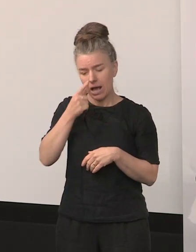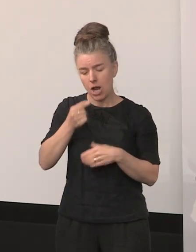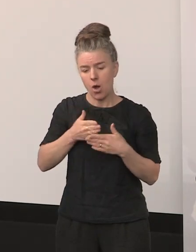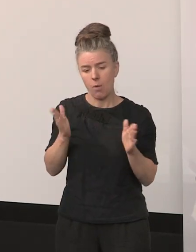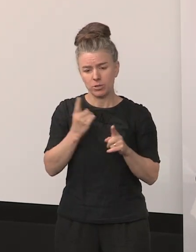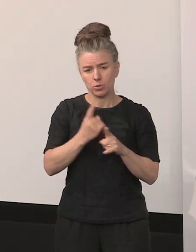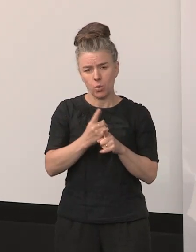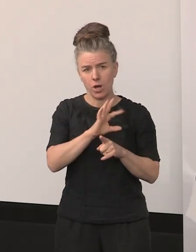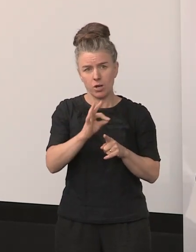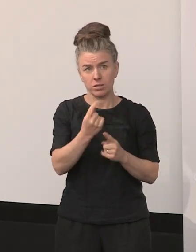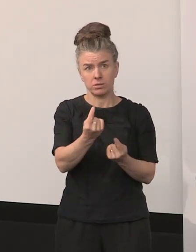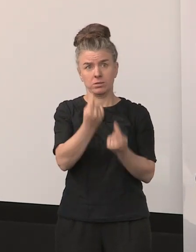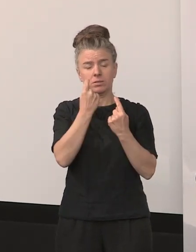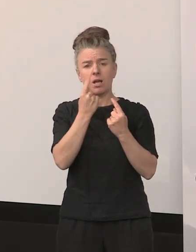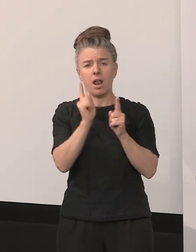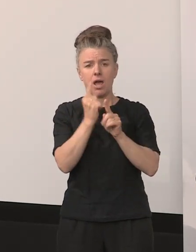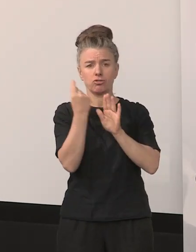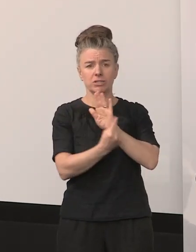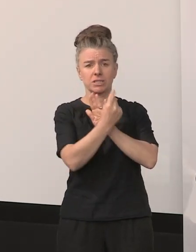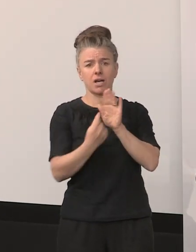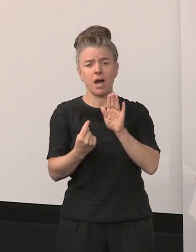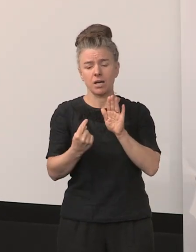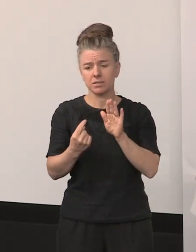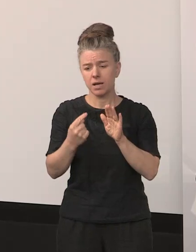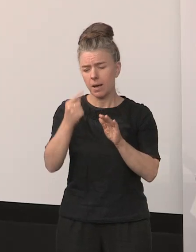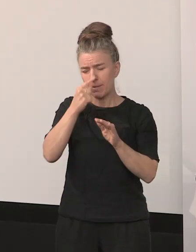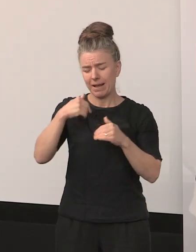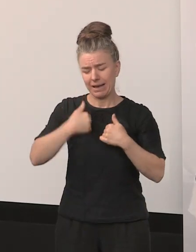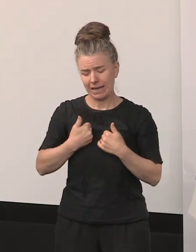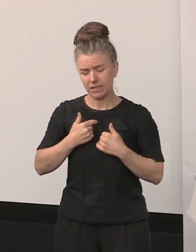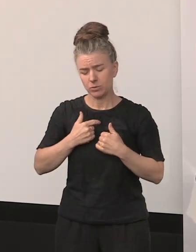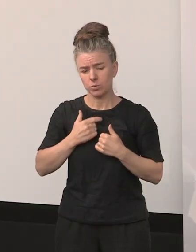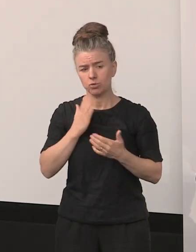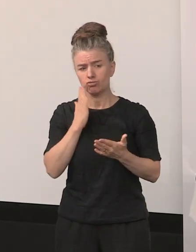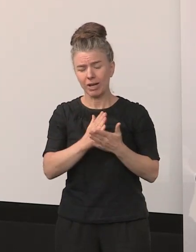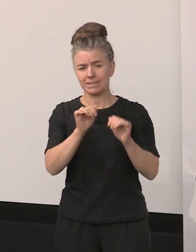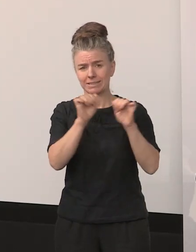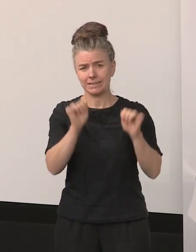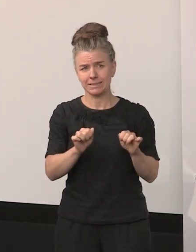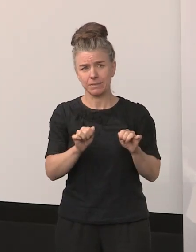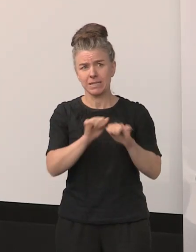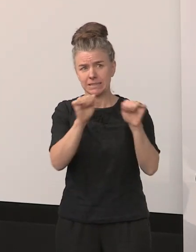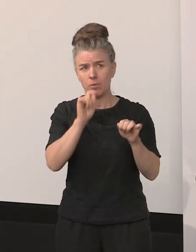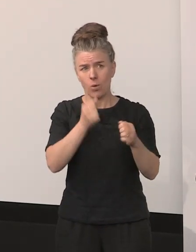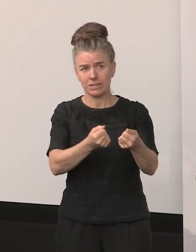to share that information, and don't feel they are going to be criticised or that, you